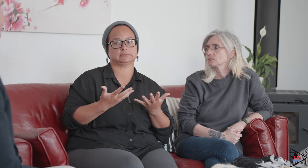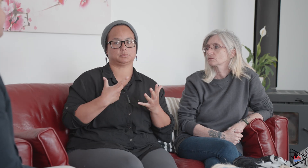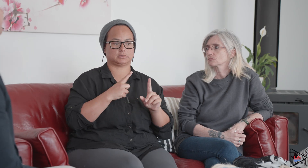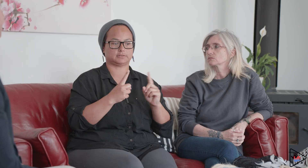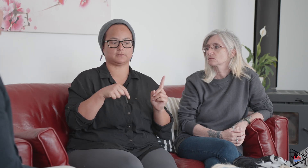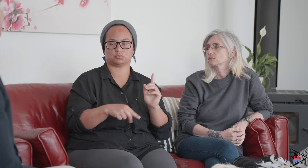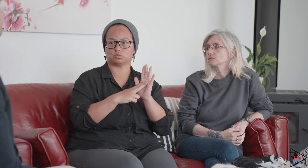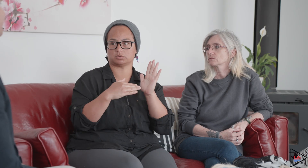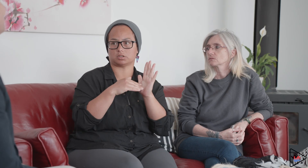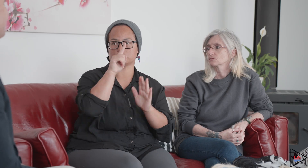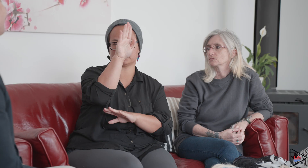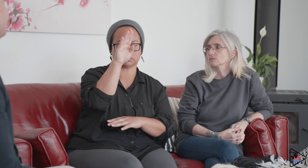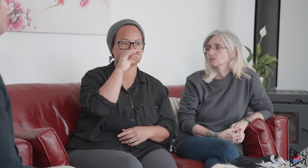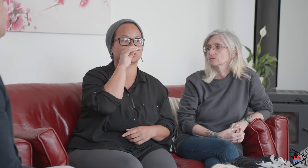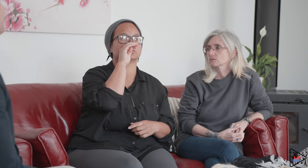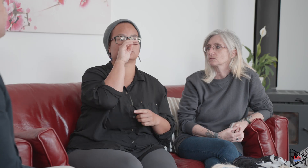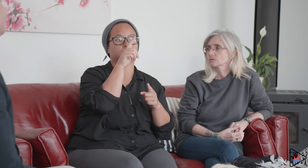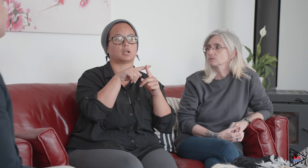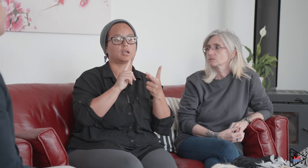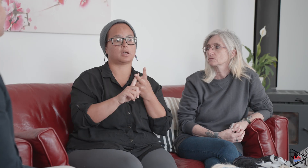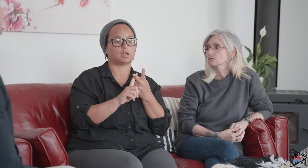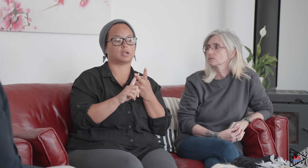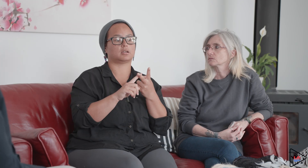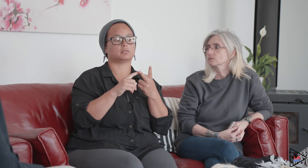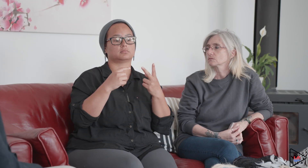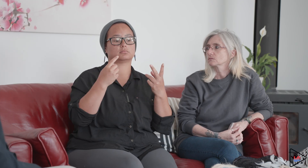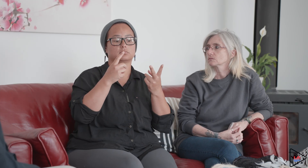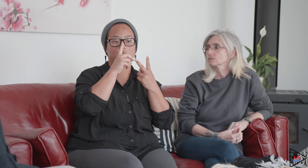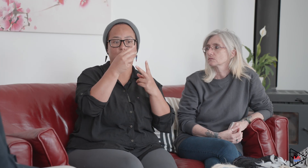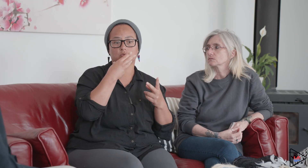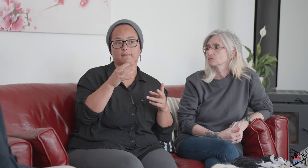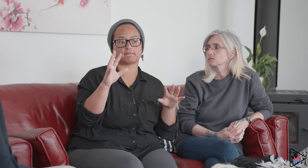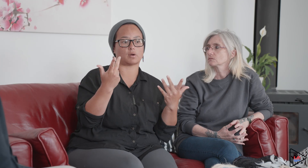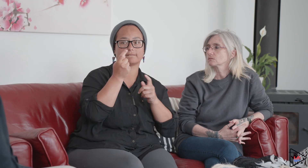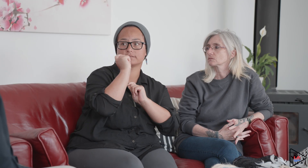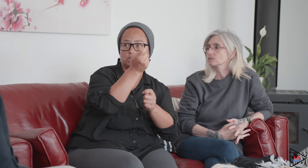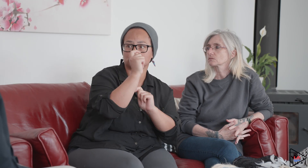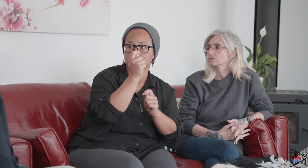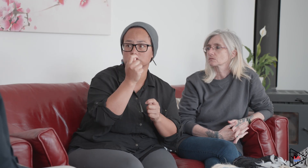organic material. So, it does kind of depend on international rules. Or you could use